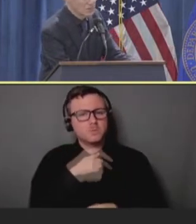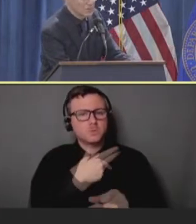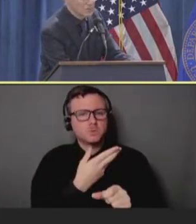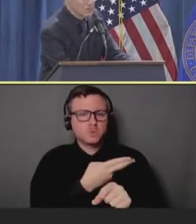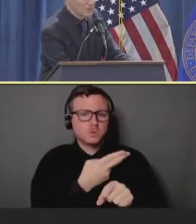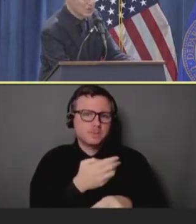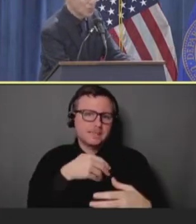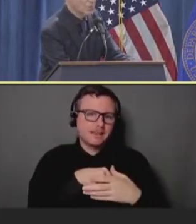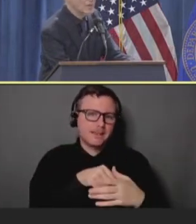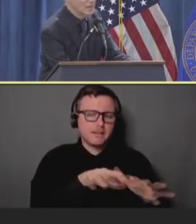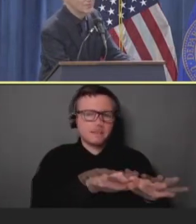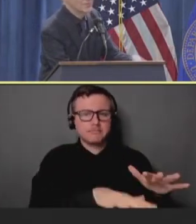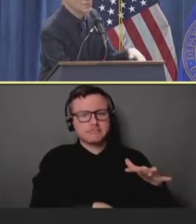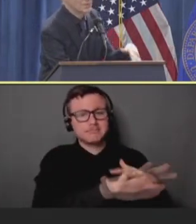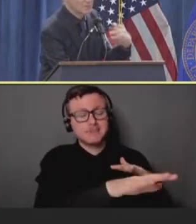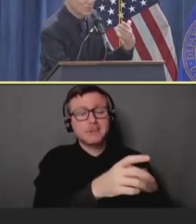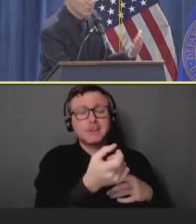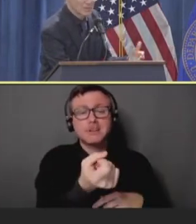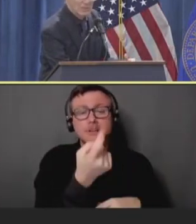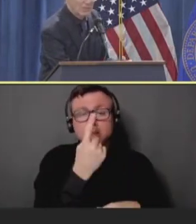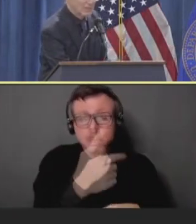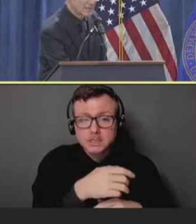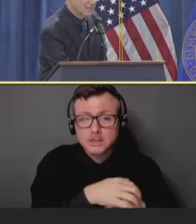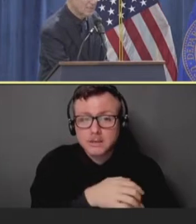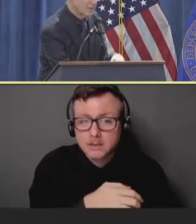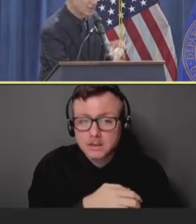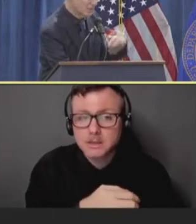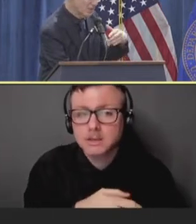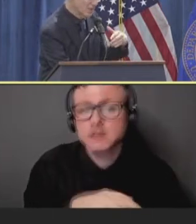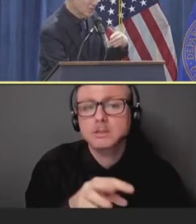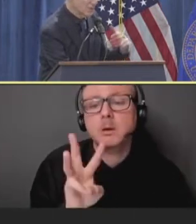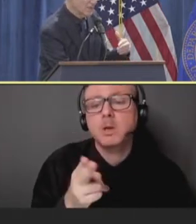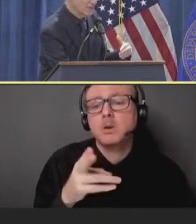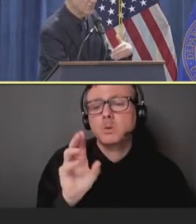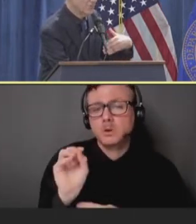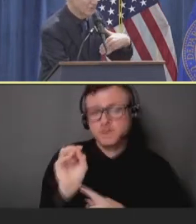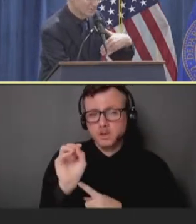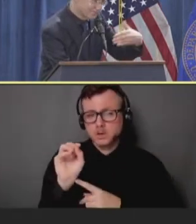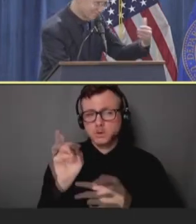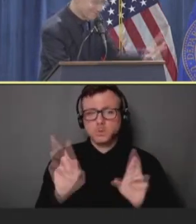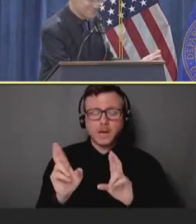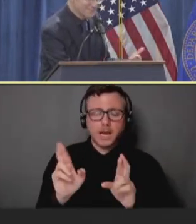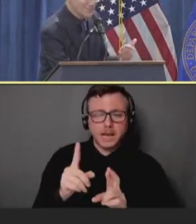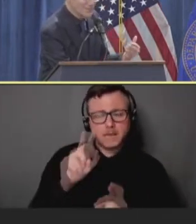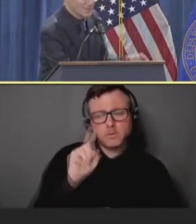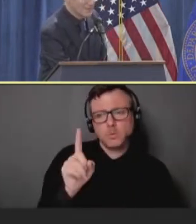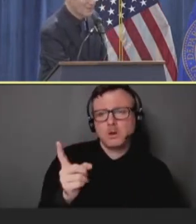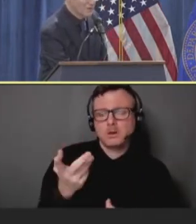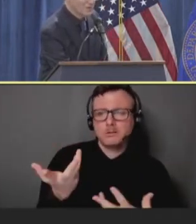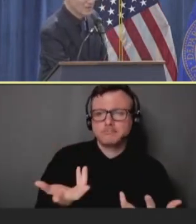Also tooling up, as far as his role in Sutter as head of WHO, tooling up for large scale